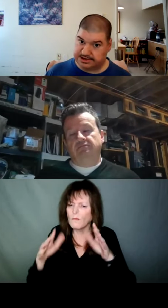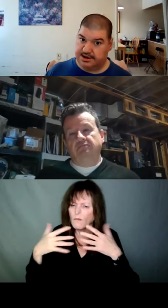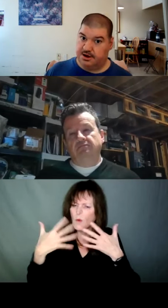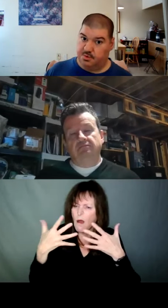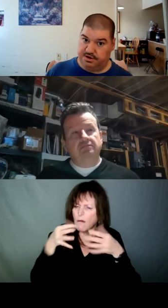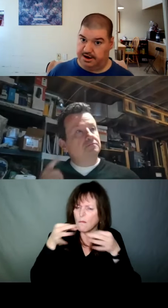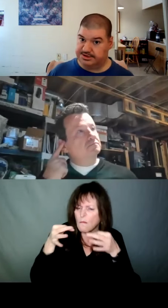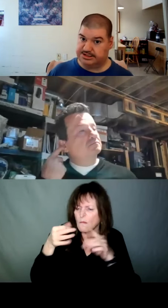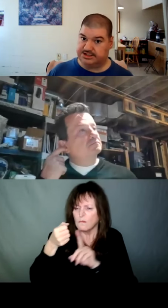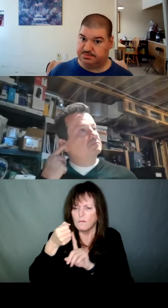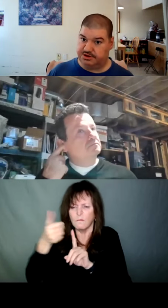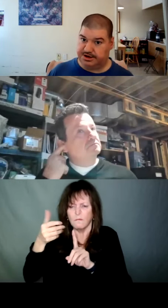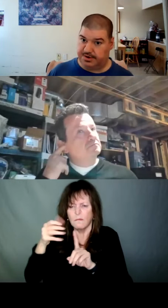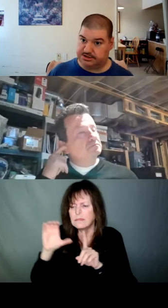A little bit about the Center for Independent living in